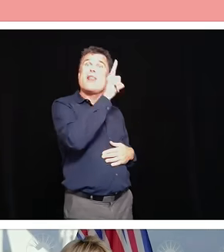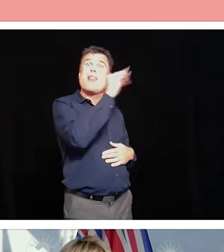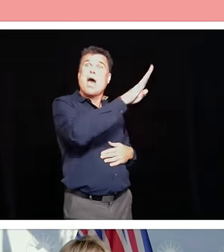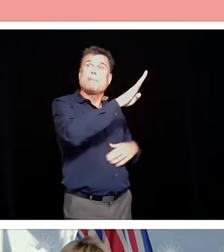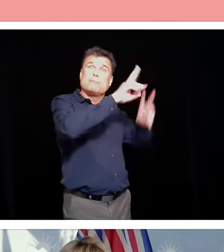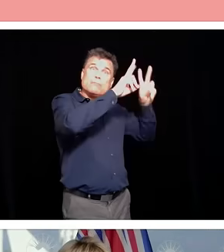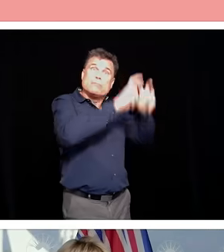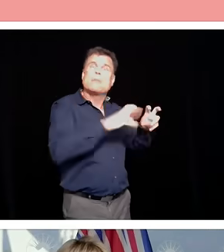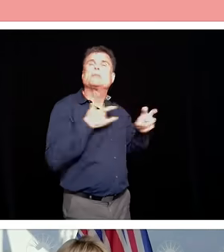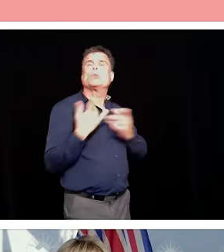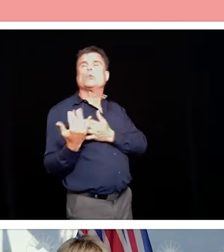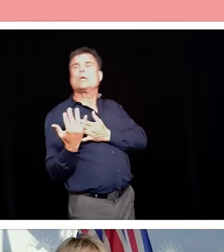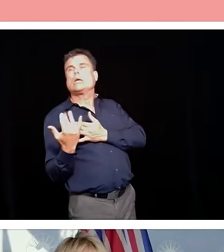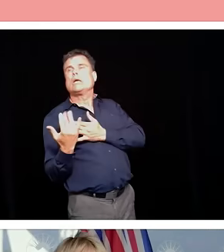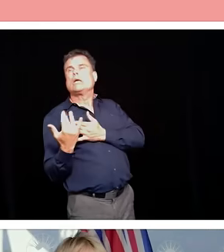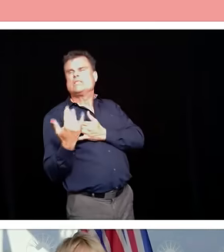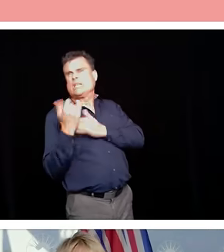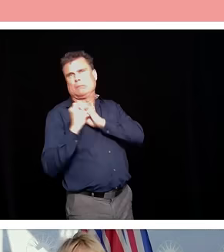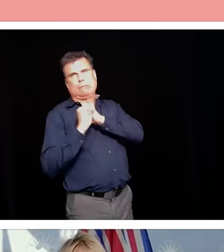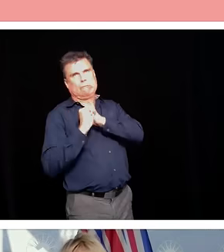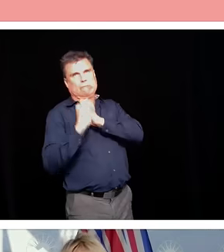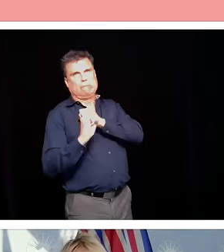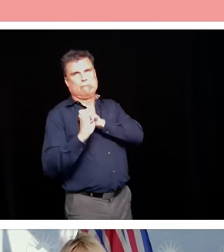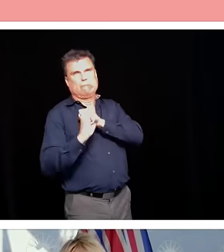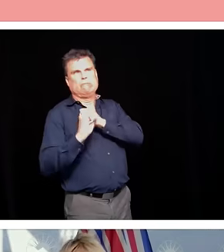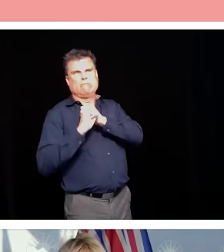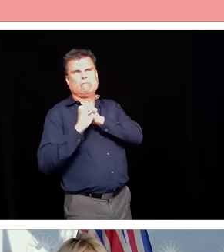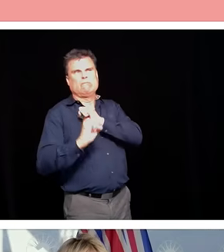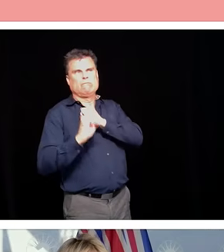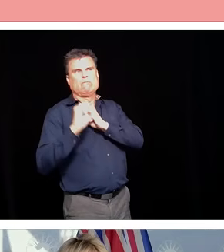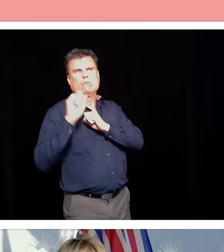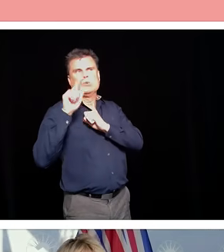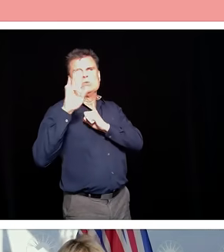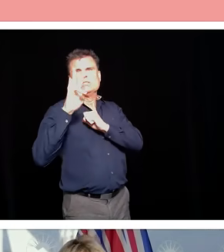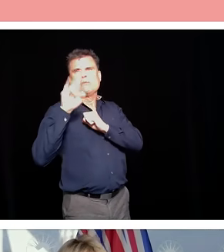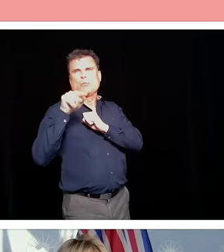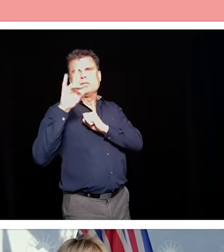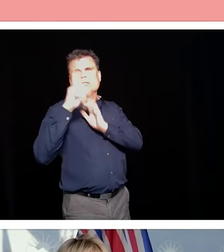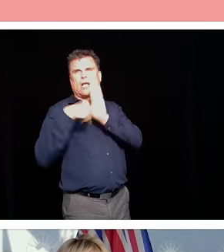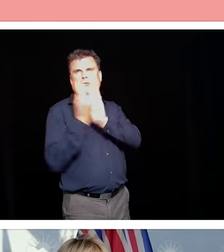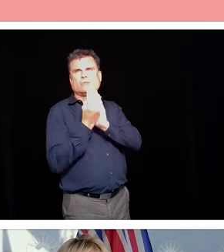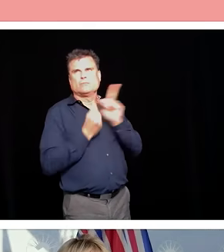of understanding what measures we can take to try to control the pandemic we are in now.